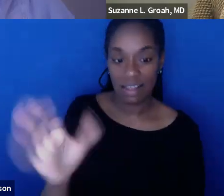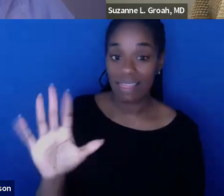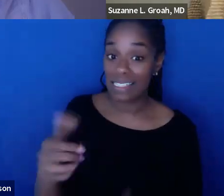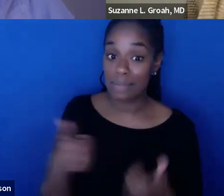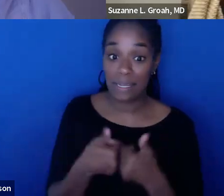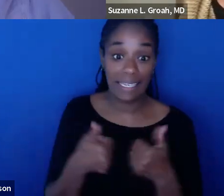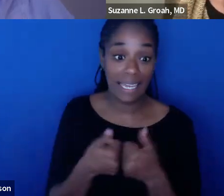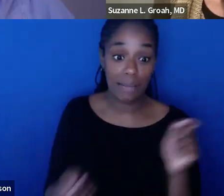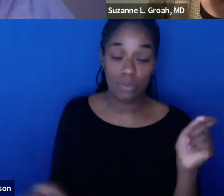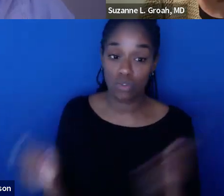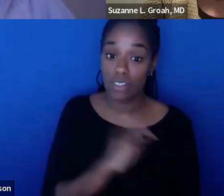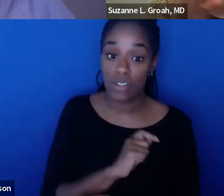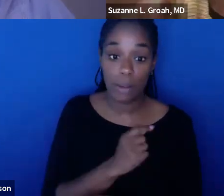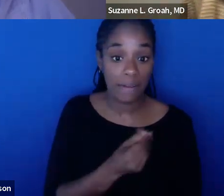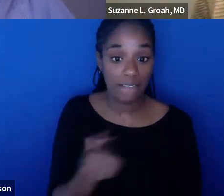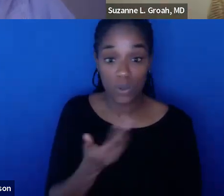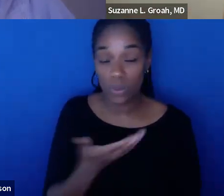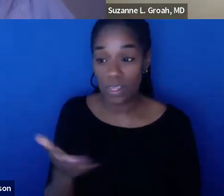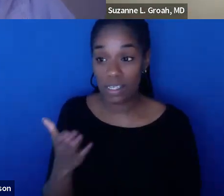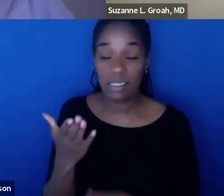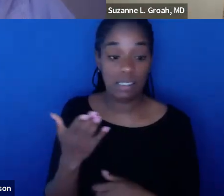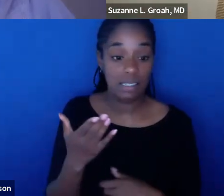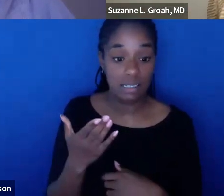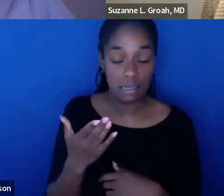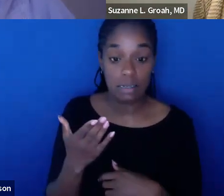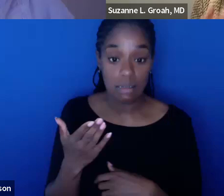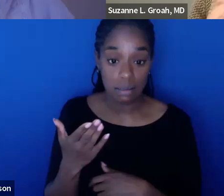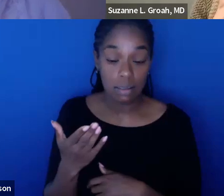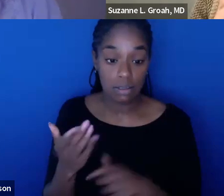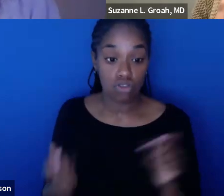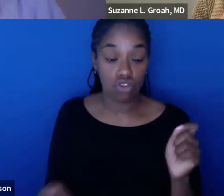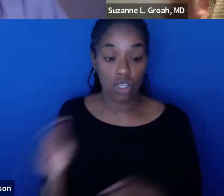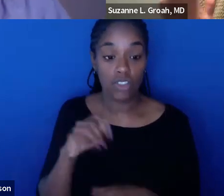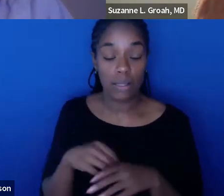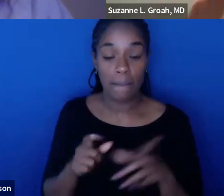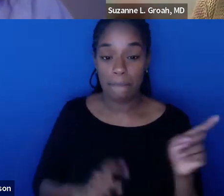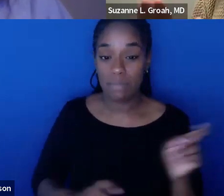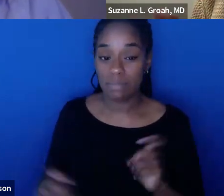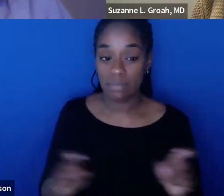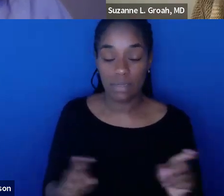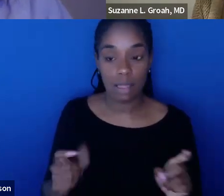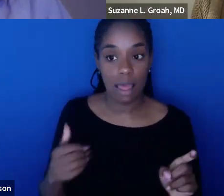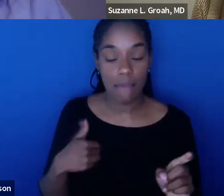There's been a few devices, a few discoveries, a few changes in our management that I feel have been true game changers for people.